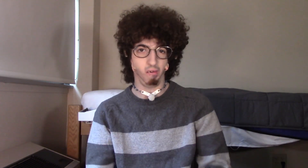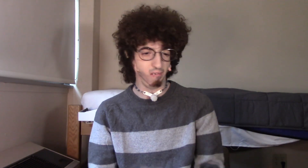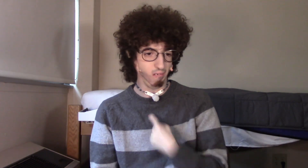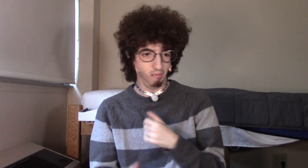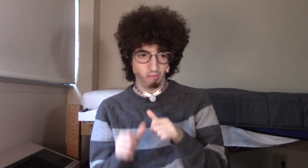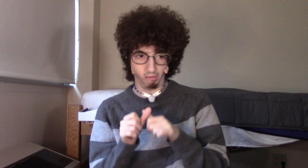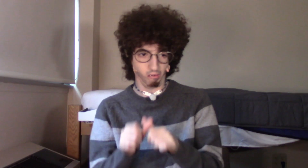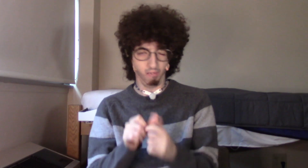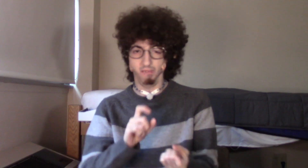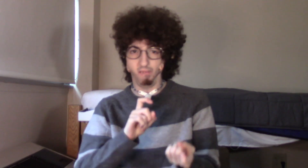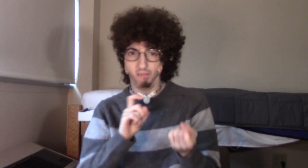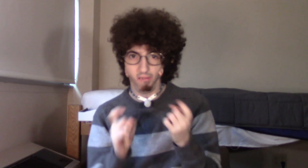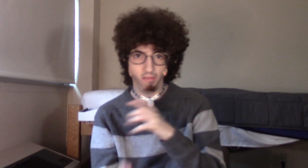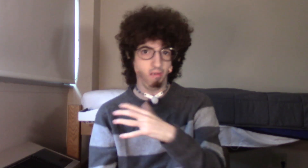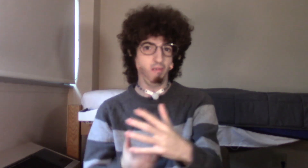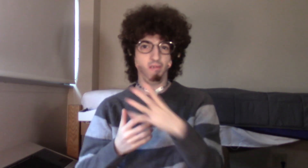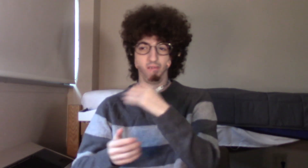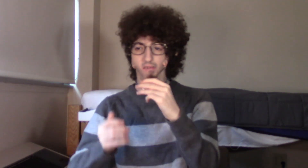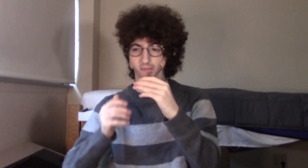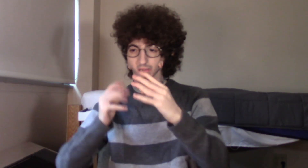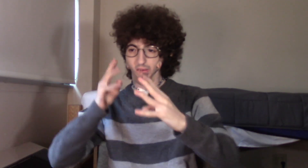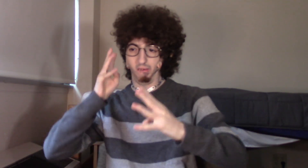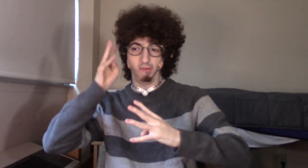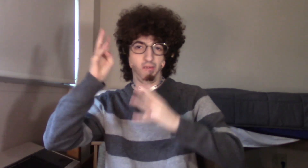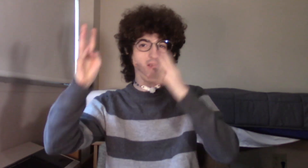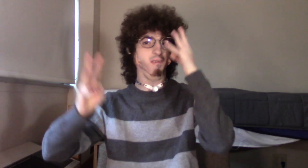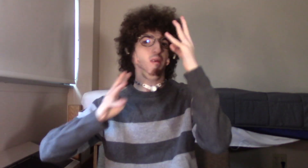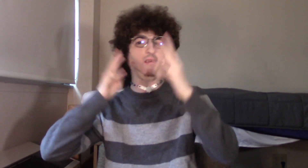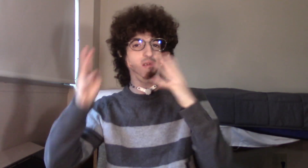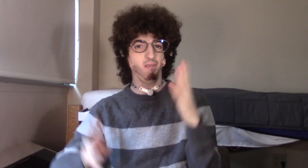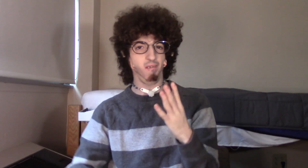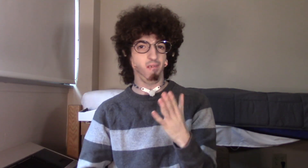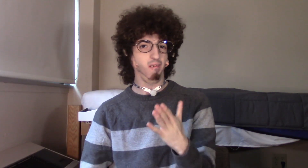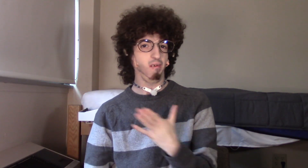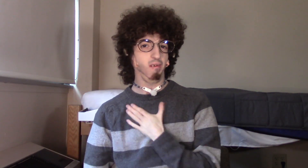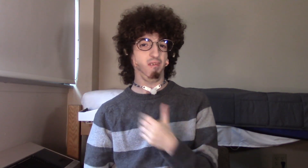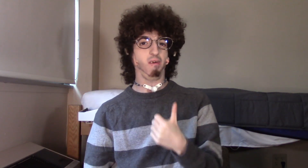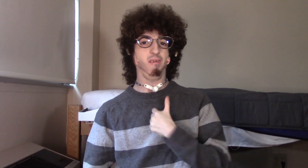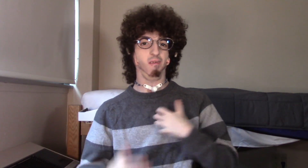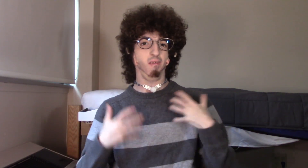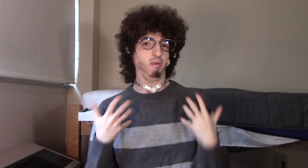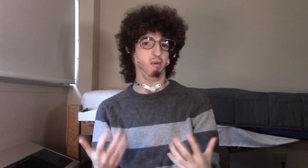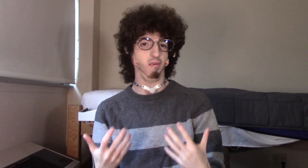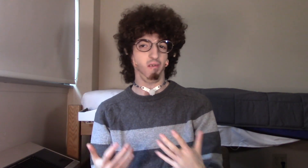I've constantly changing and creating myself